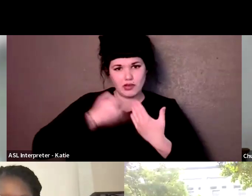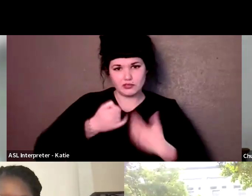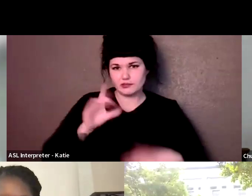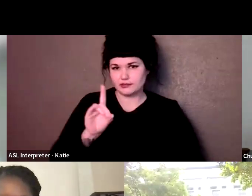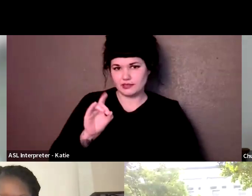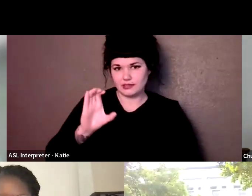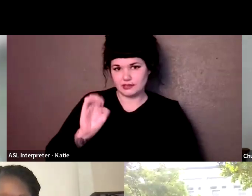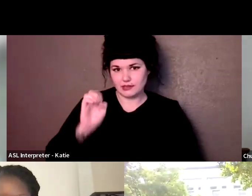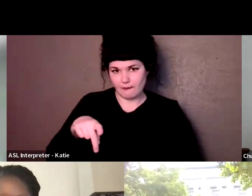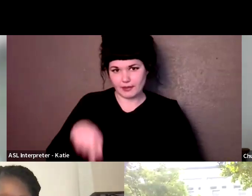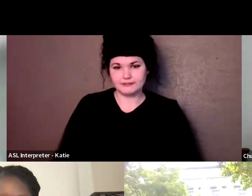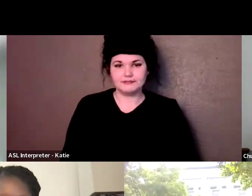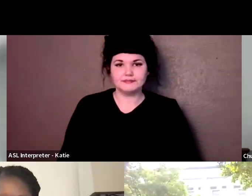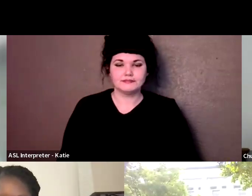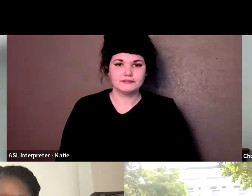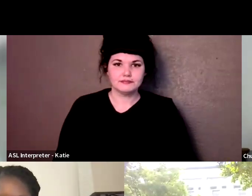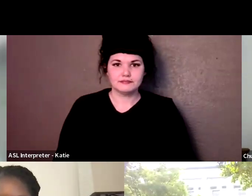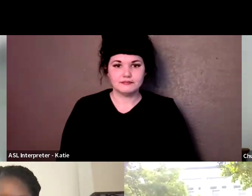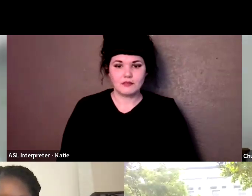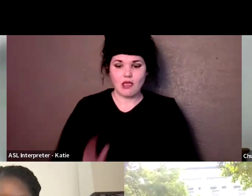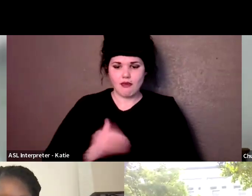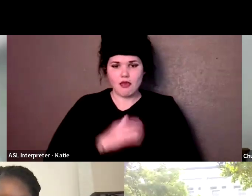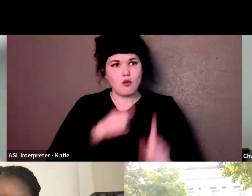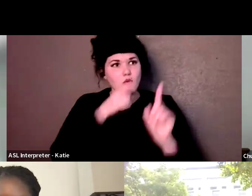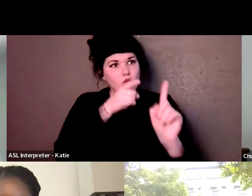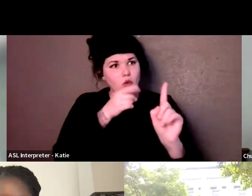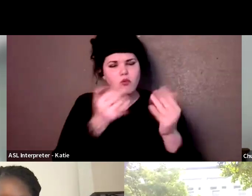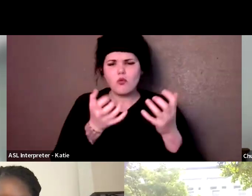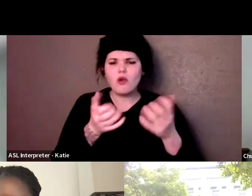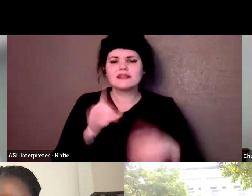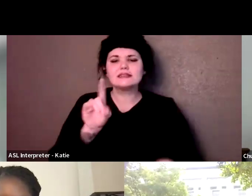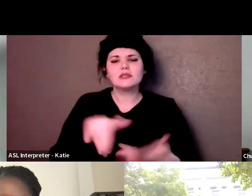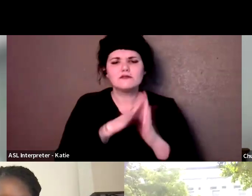is working to involve the disability community in health research with the All of Us Research